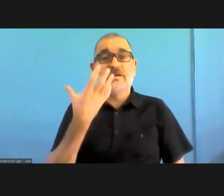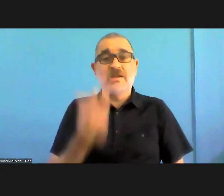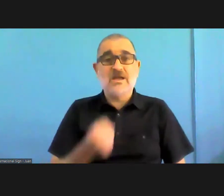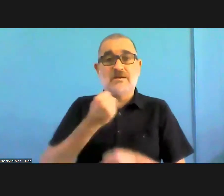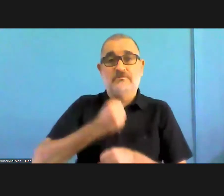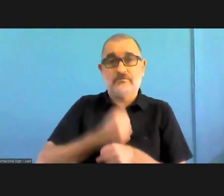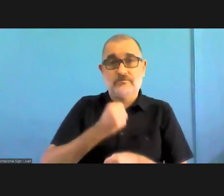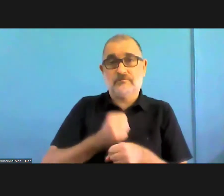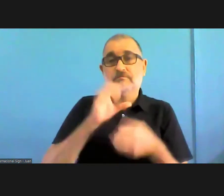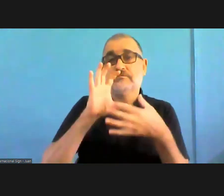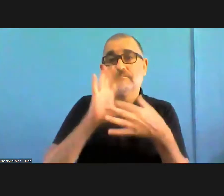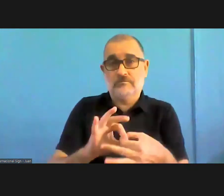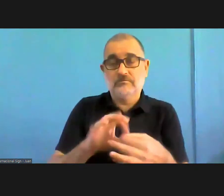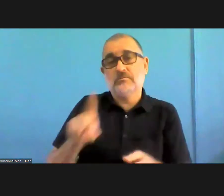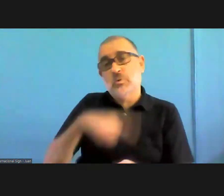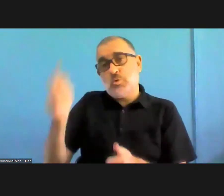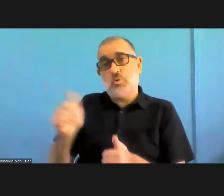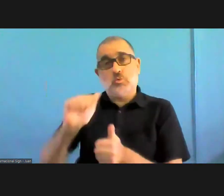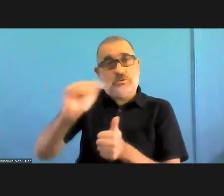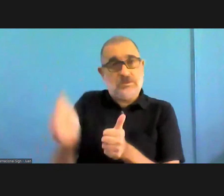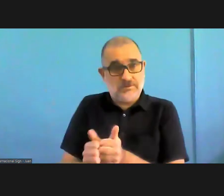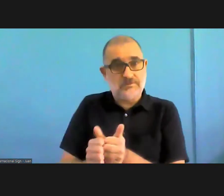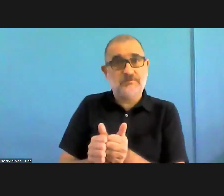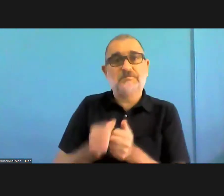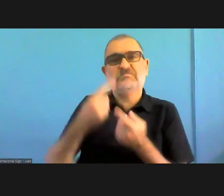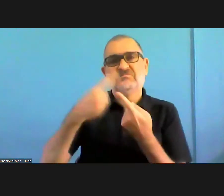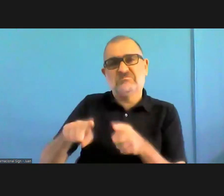So this is the experience we have had in Paraguay.